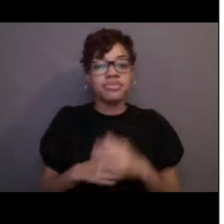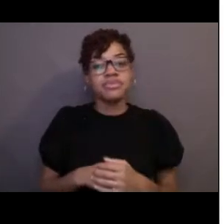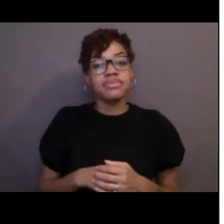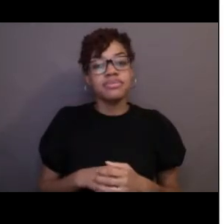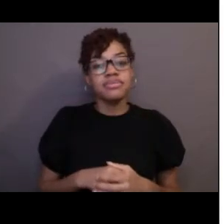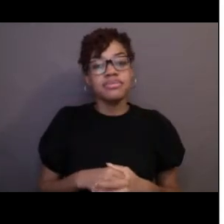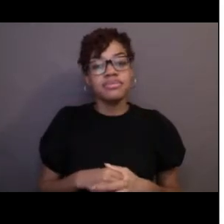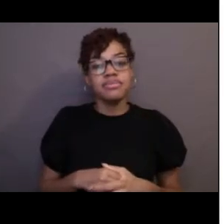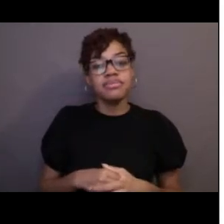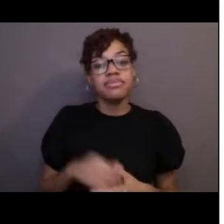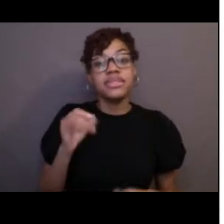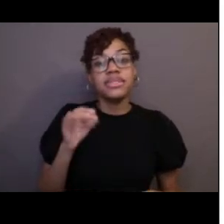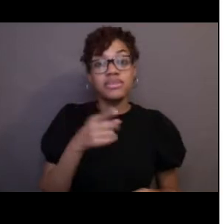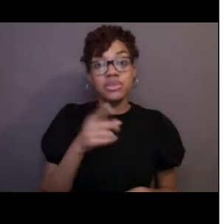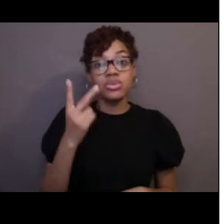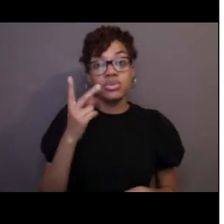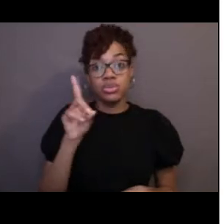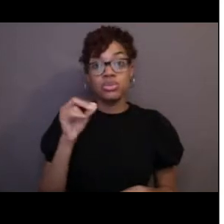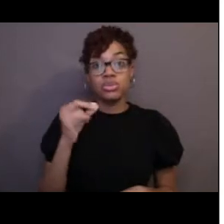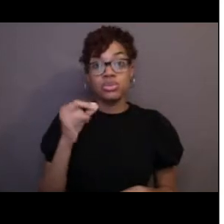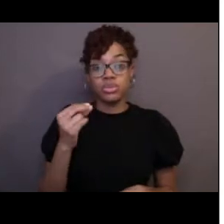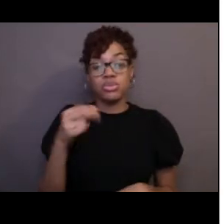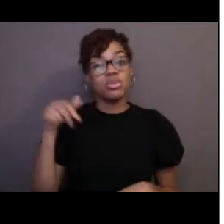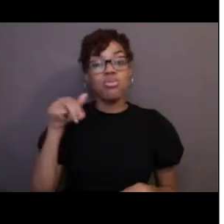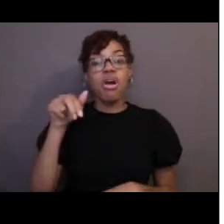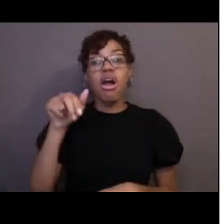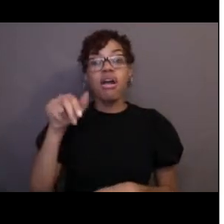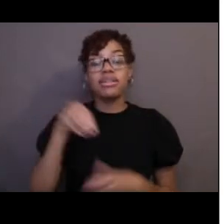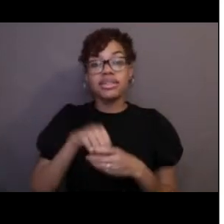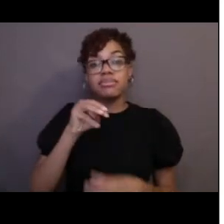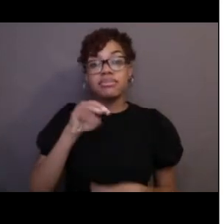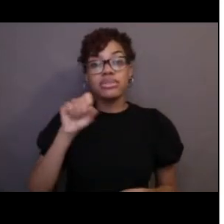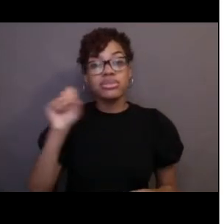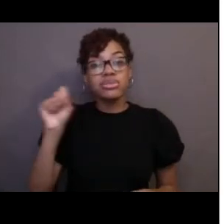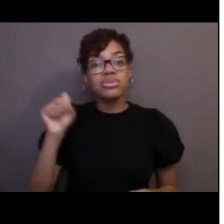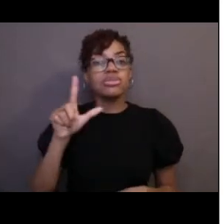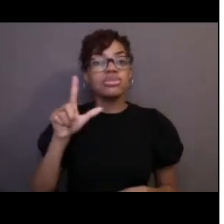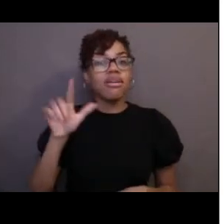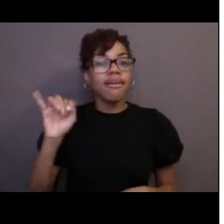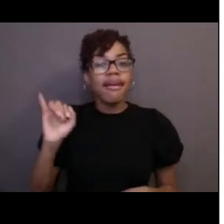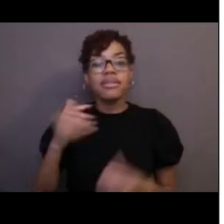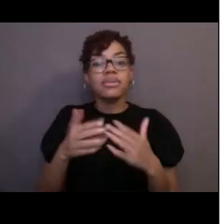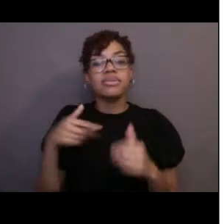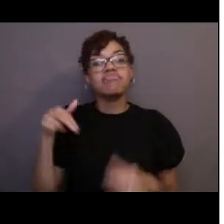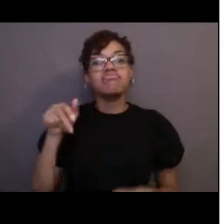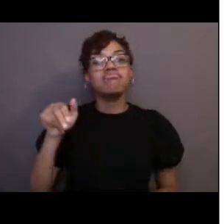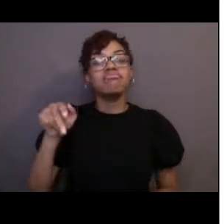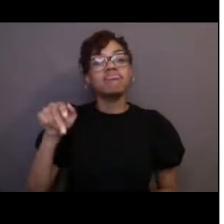If you do walk the beaches locally in Massachusetts or Long Island, or some of these other places where cold stunning occurs,